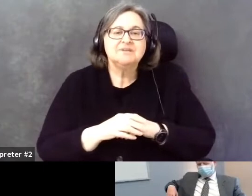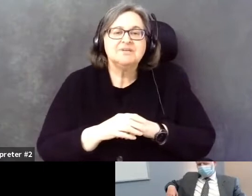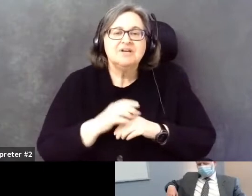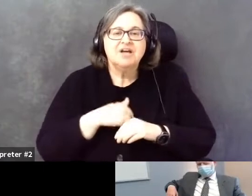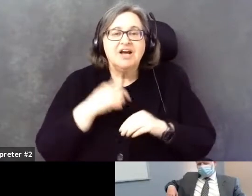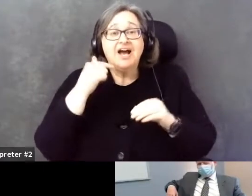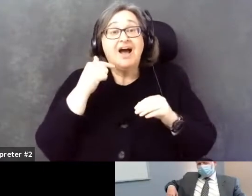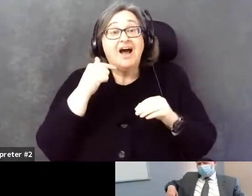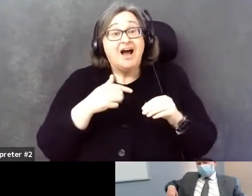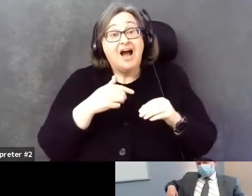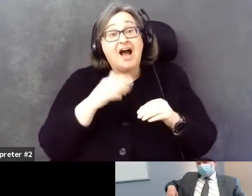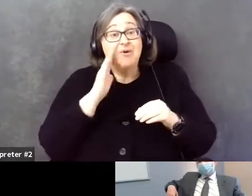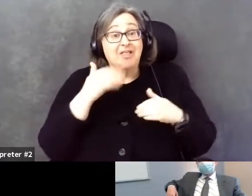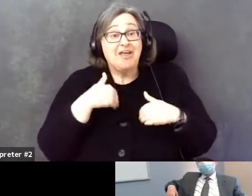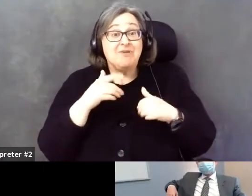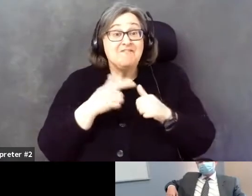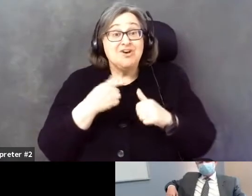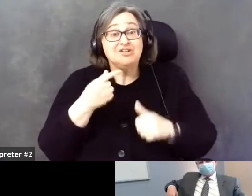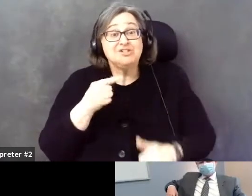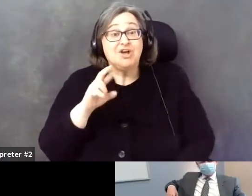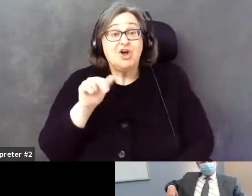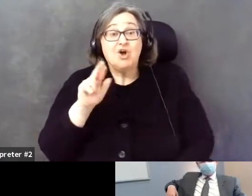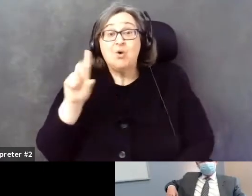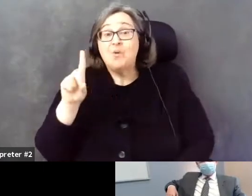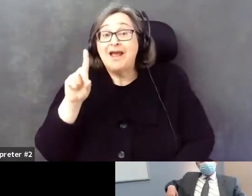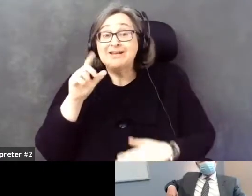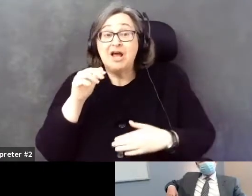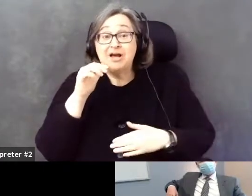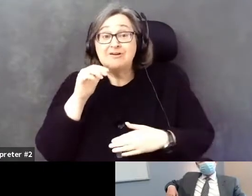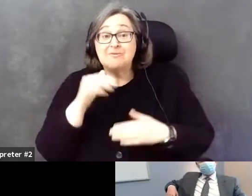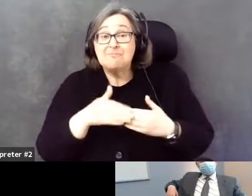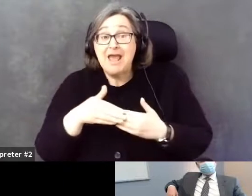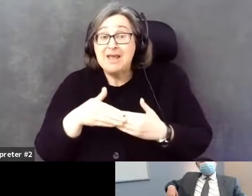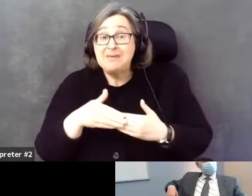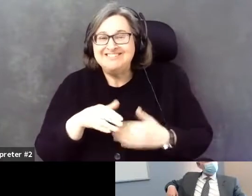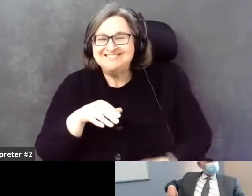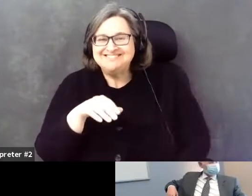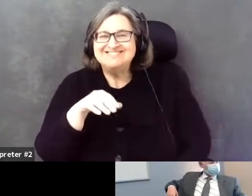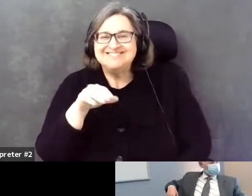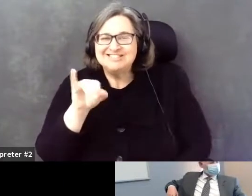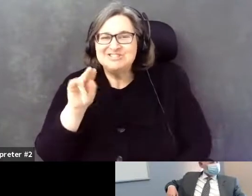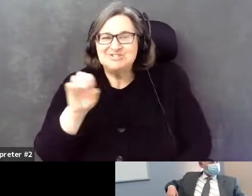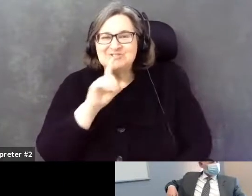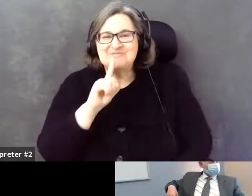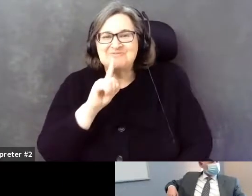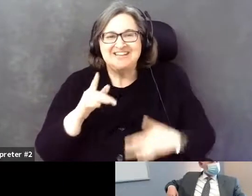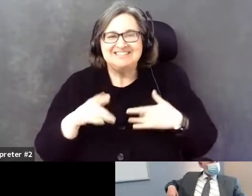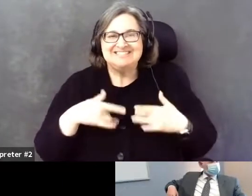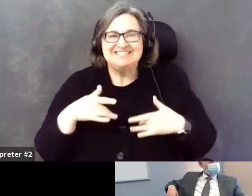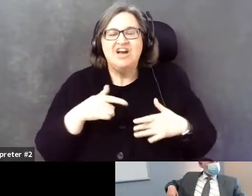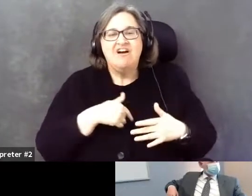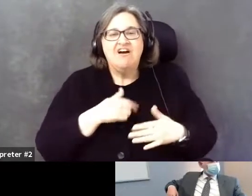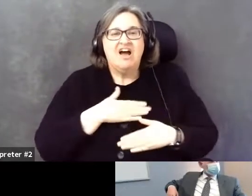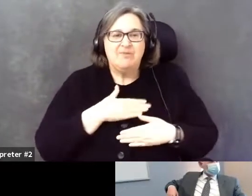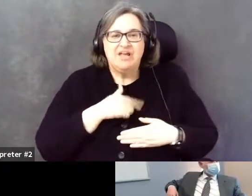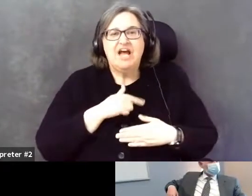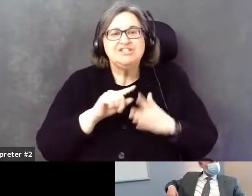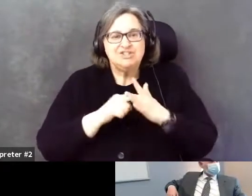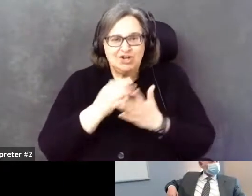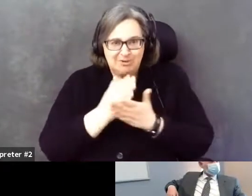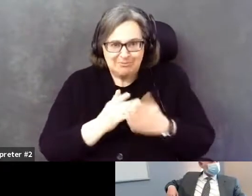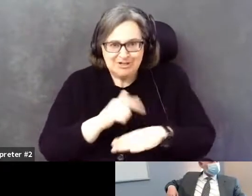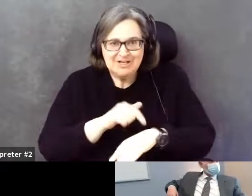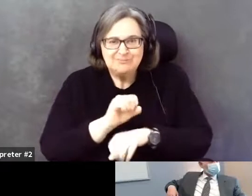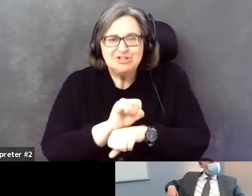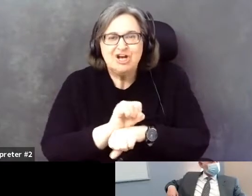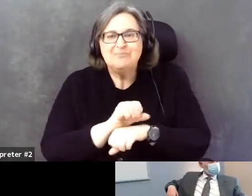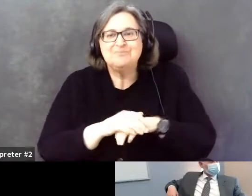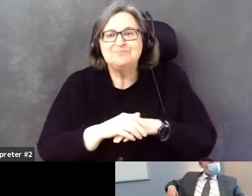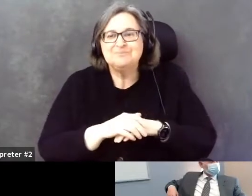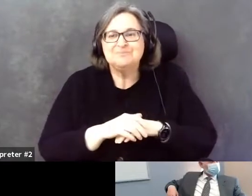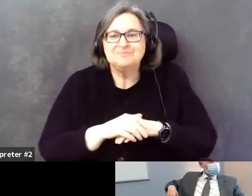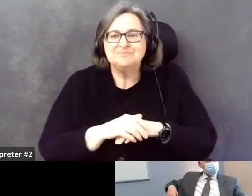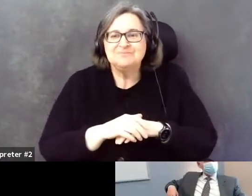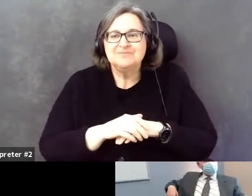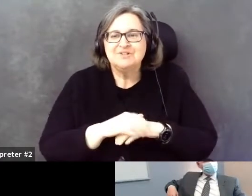my first grand baby this June. So I'm very happy I started a part-time job. I feel good